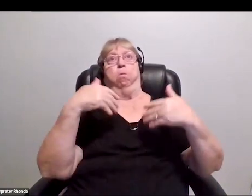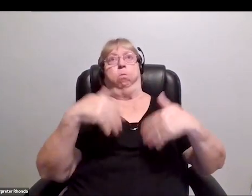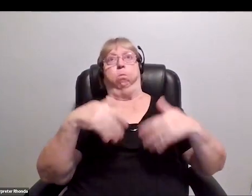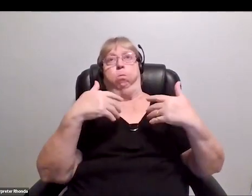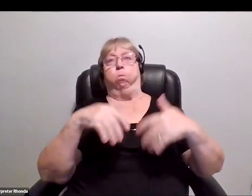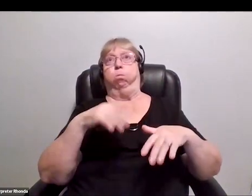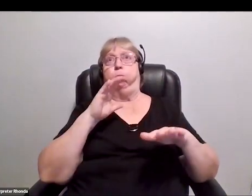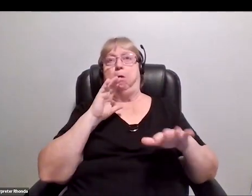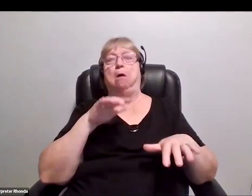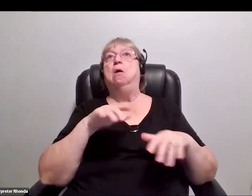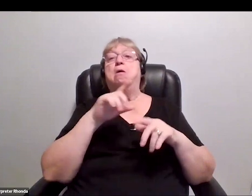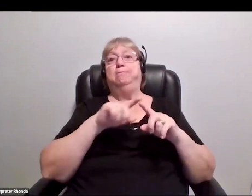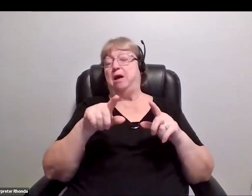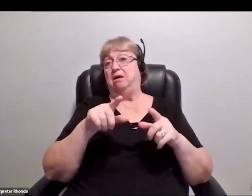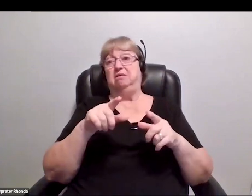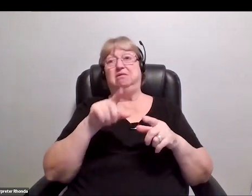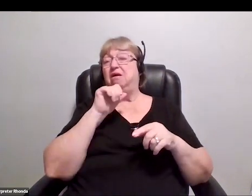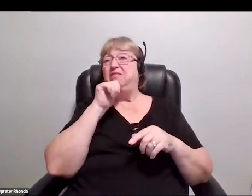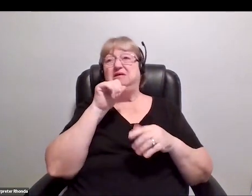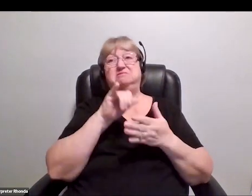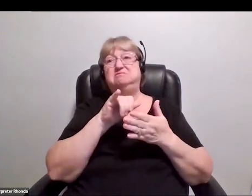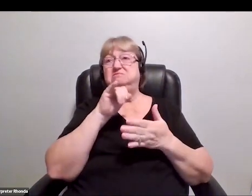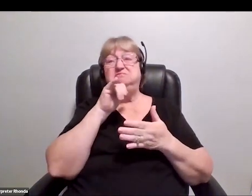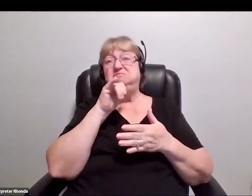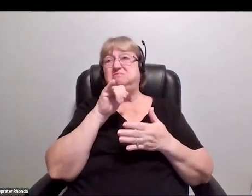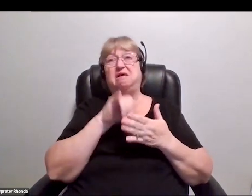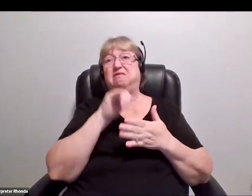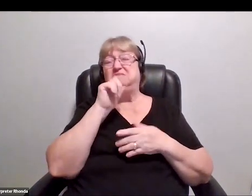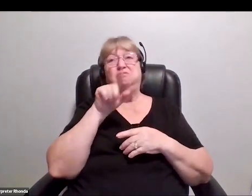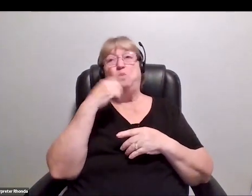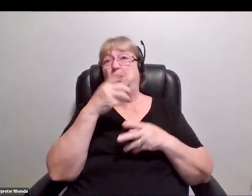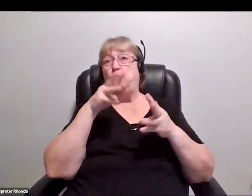That's not the only way you can interact with the data and be a part of science.